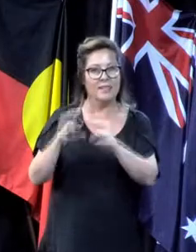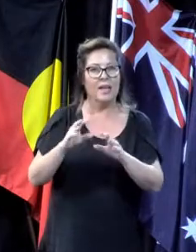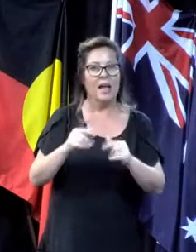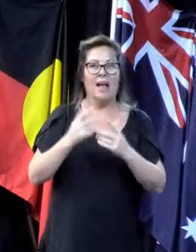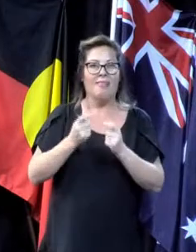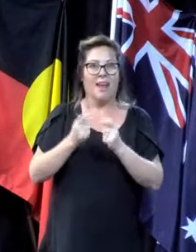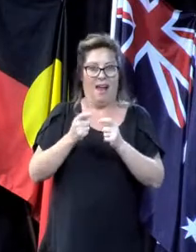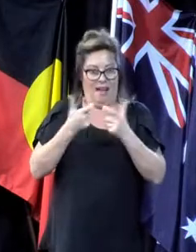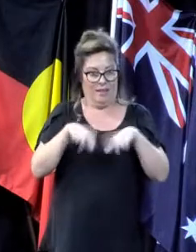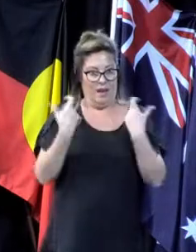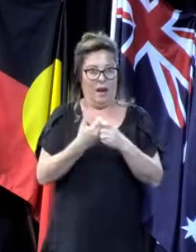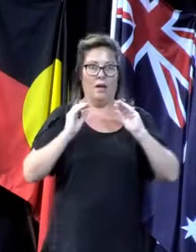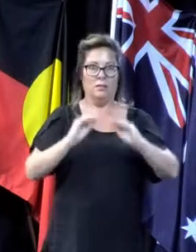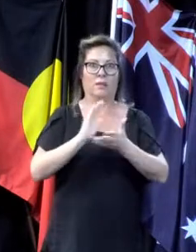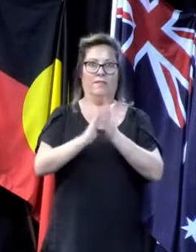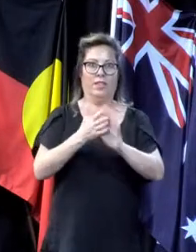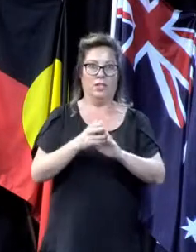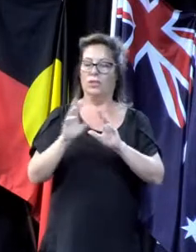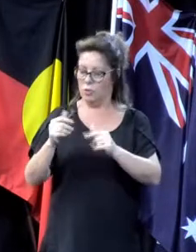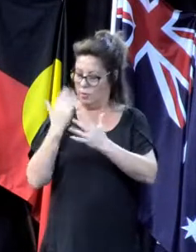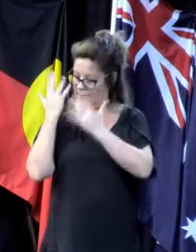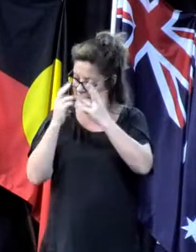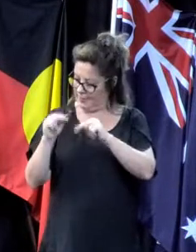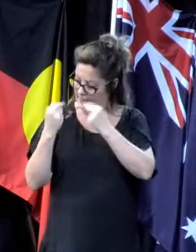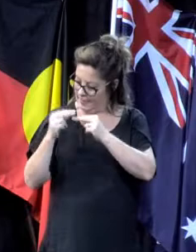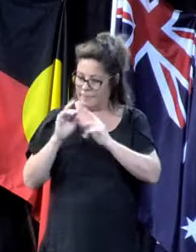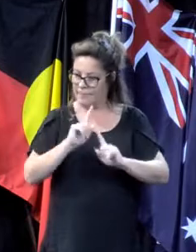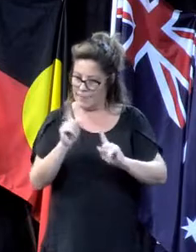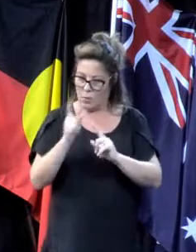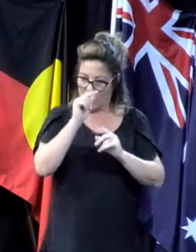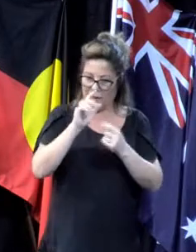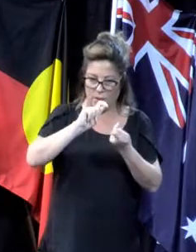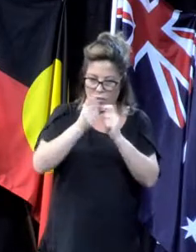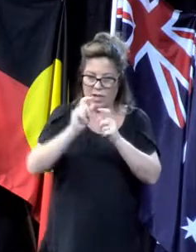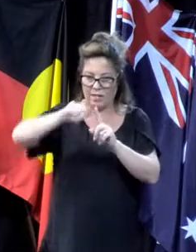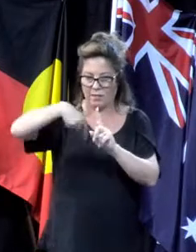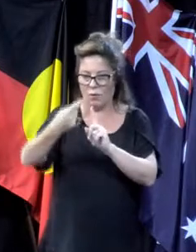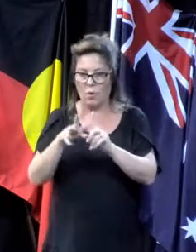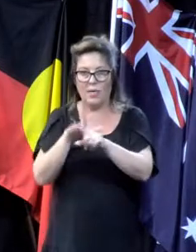of presenting or delivering a curriculum, and then doing informative assessment